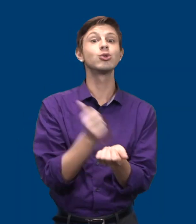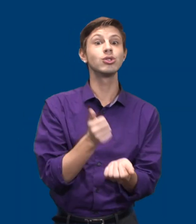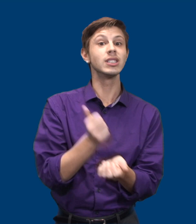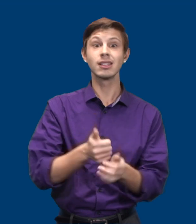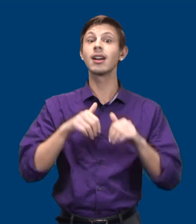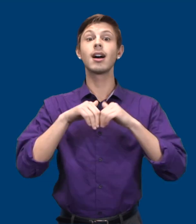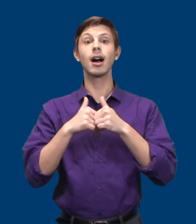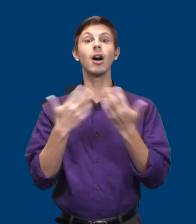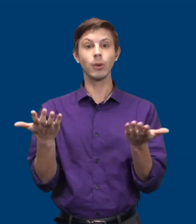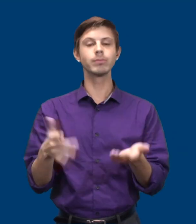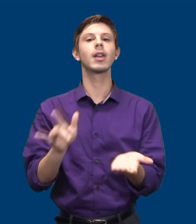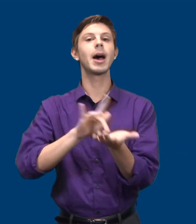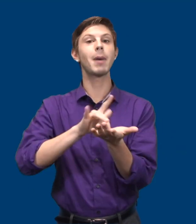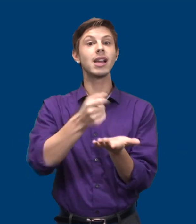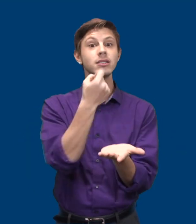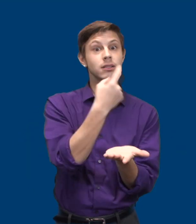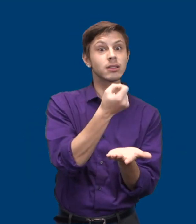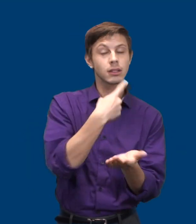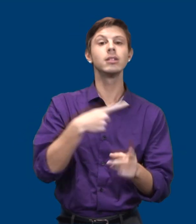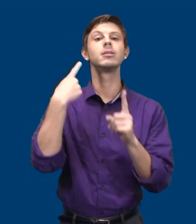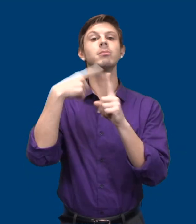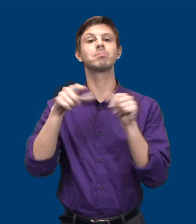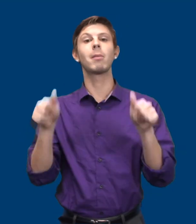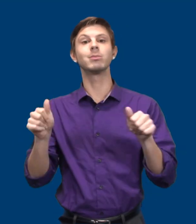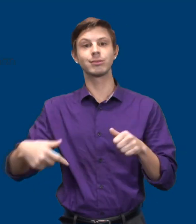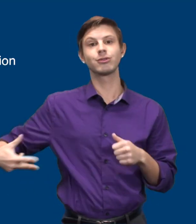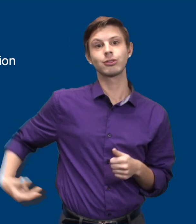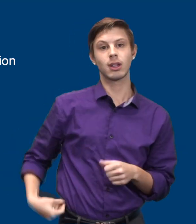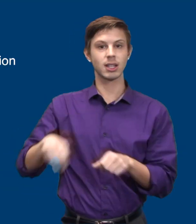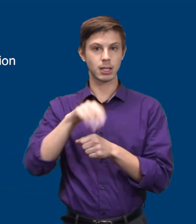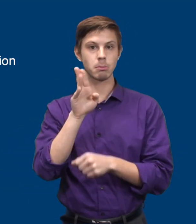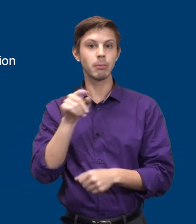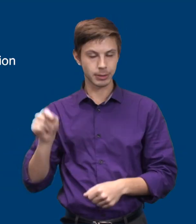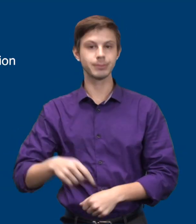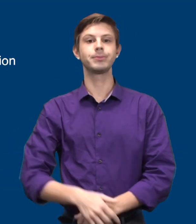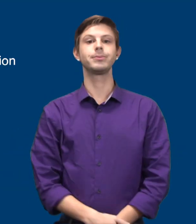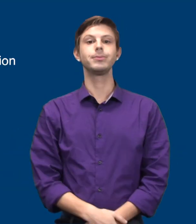Gonorrhea can be treated with oral antibiotics and potential injection in the butt.